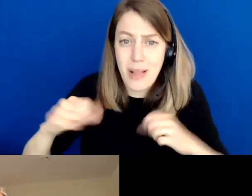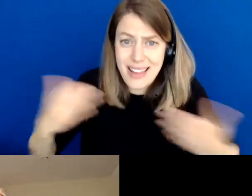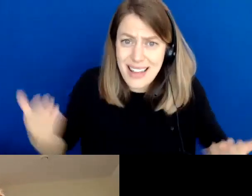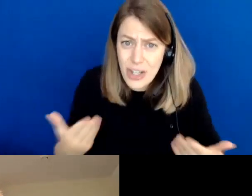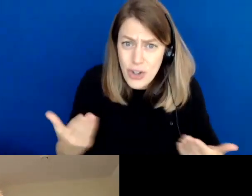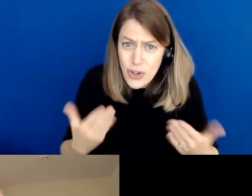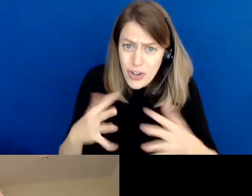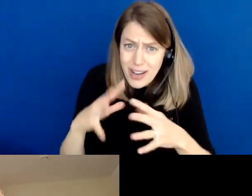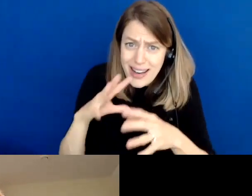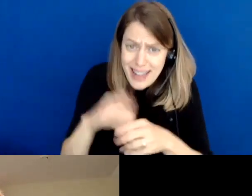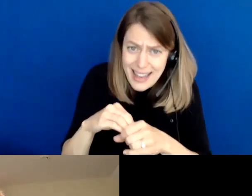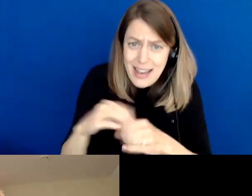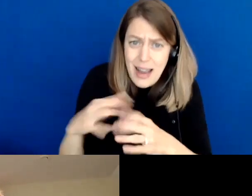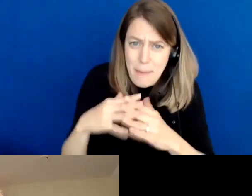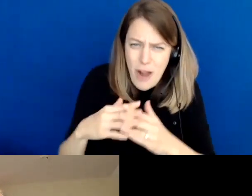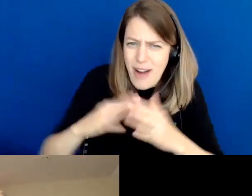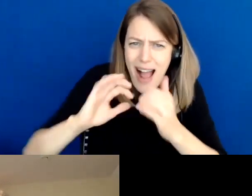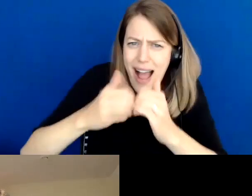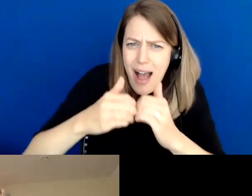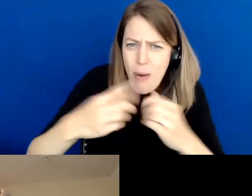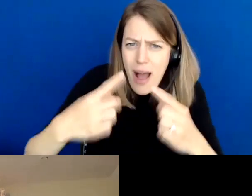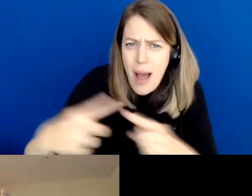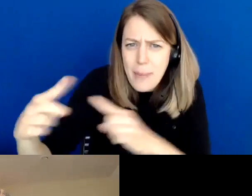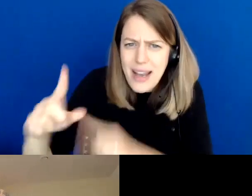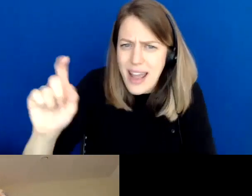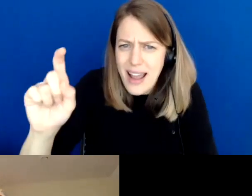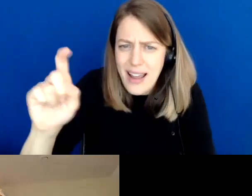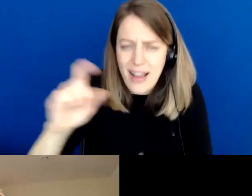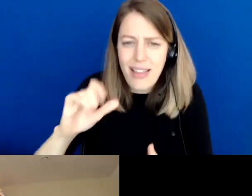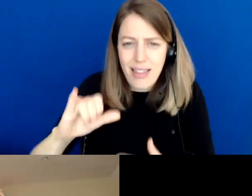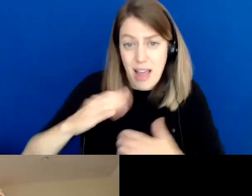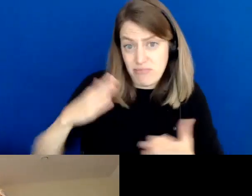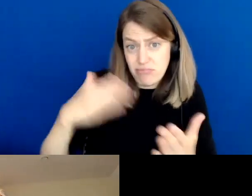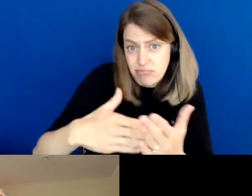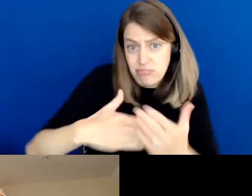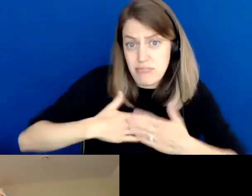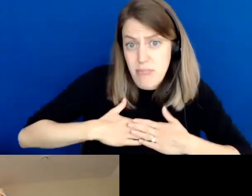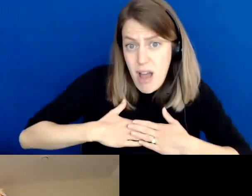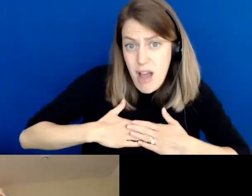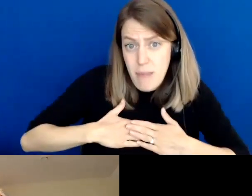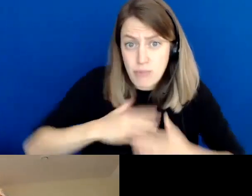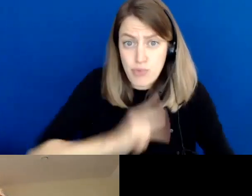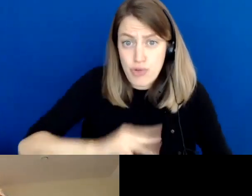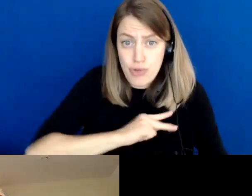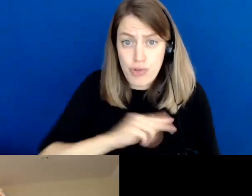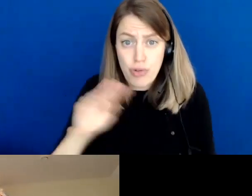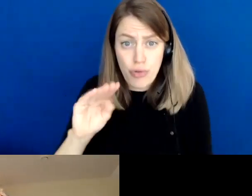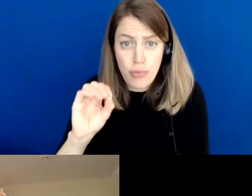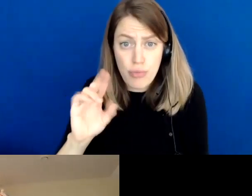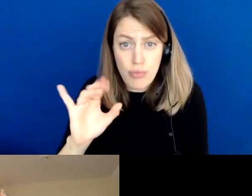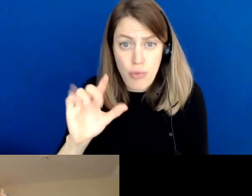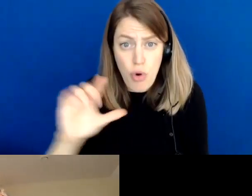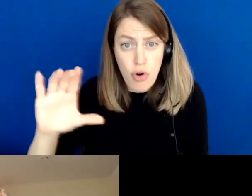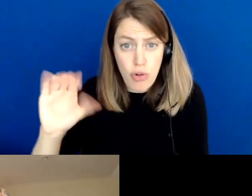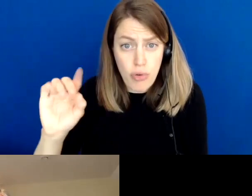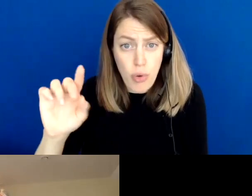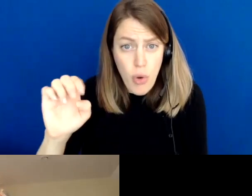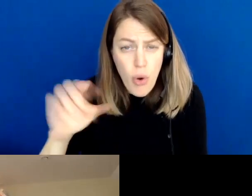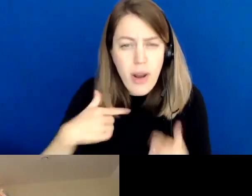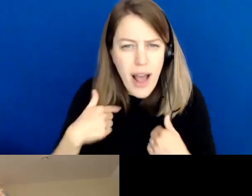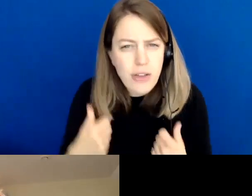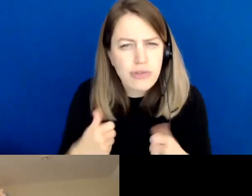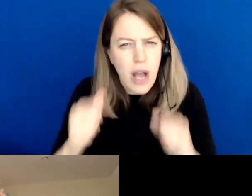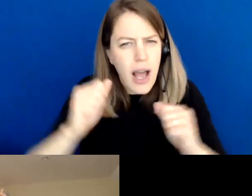It certainly goes against my moral code and I attempted to figure out how